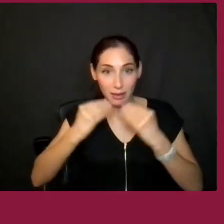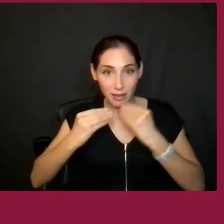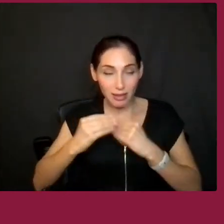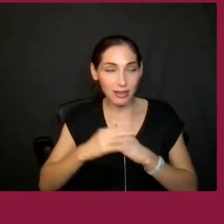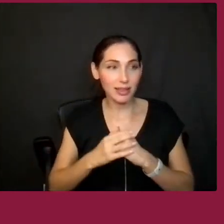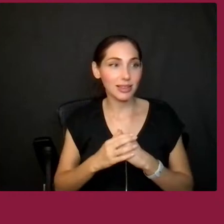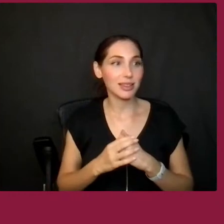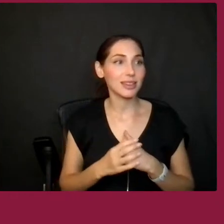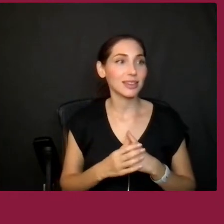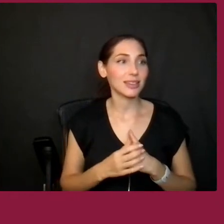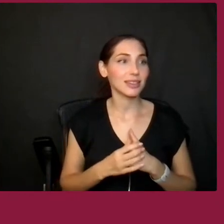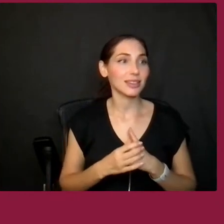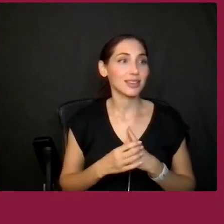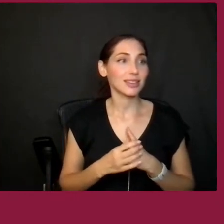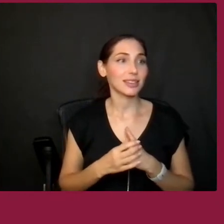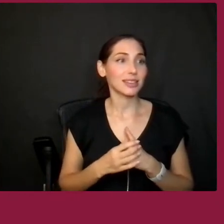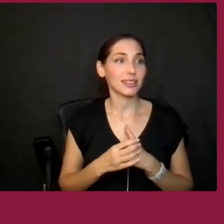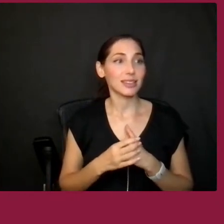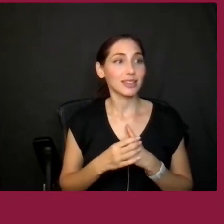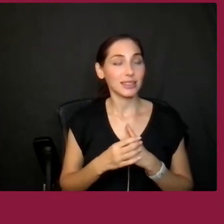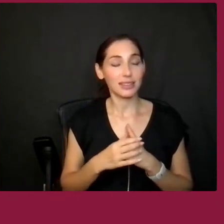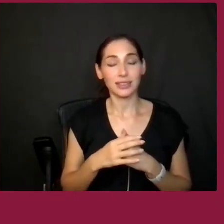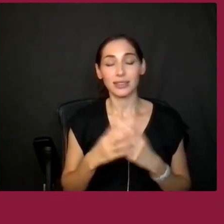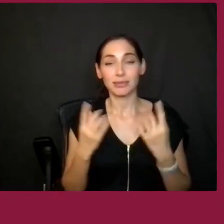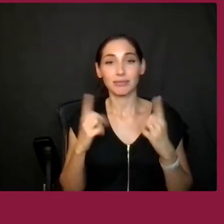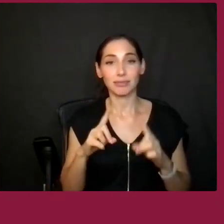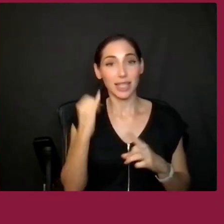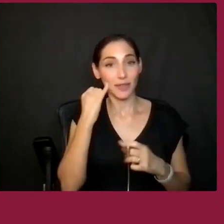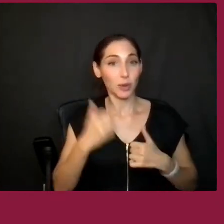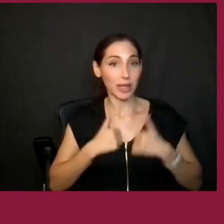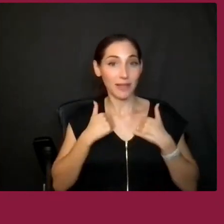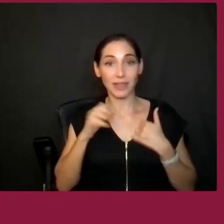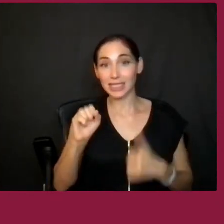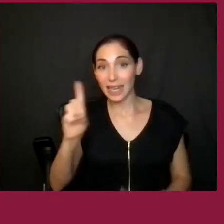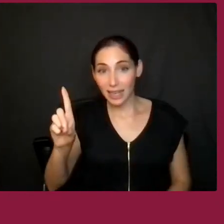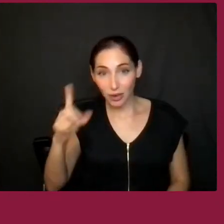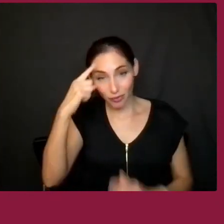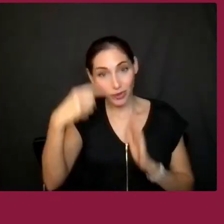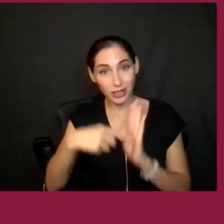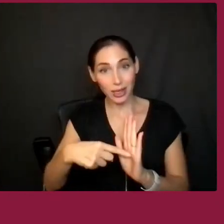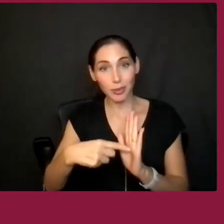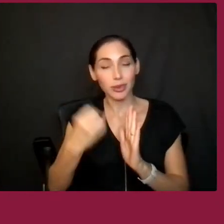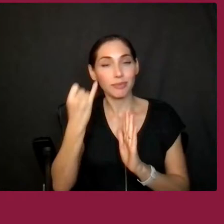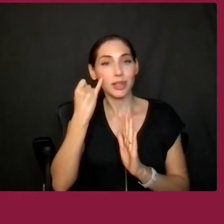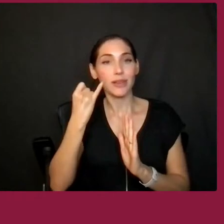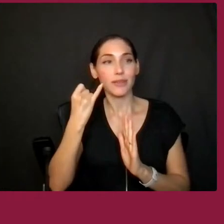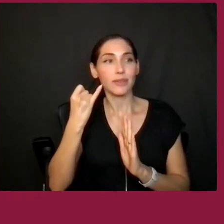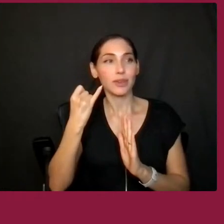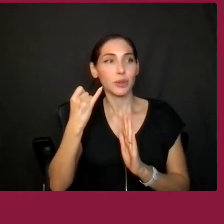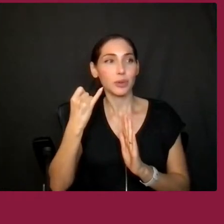And when you're in San Diego, for example, and you go downstairs at your hotel,